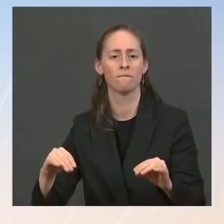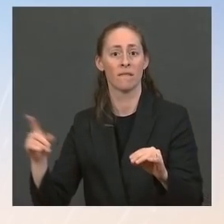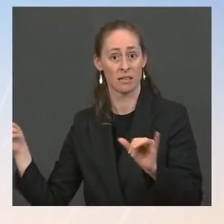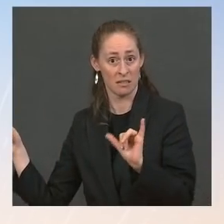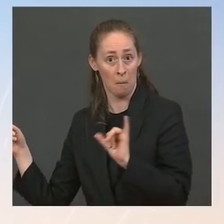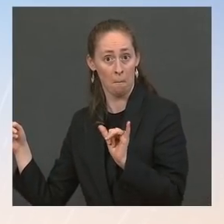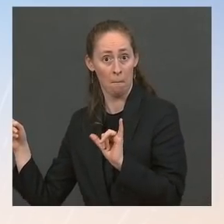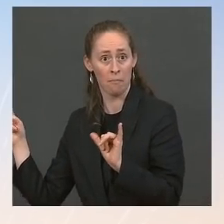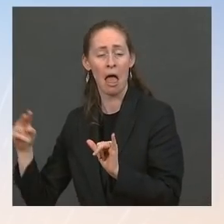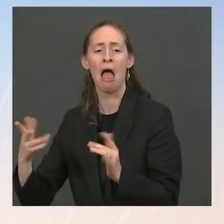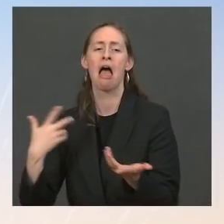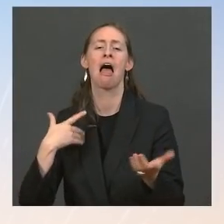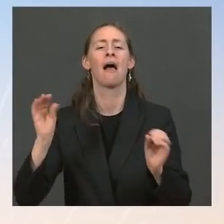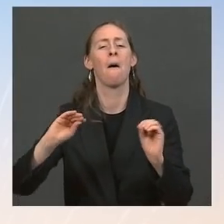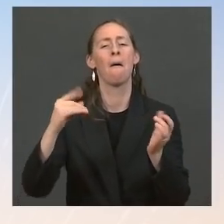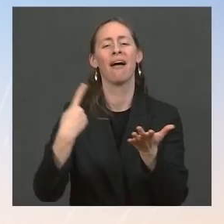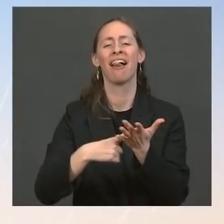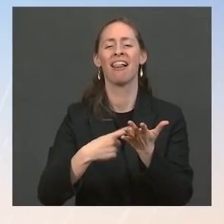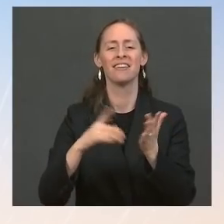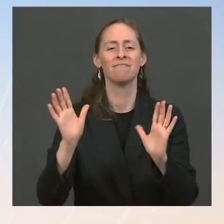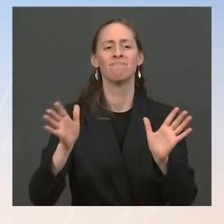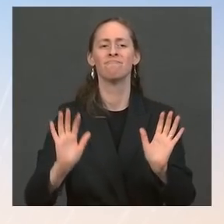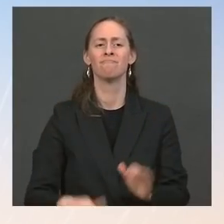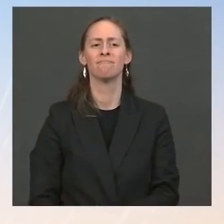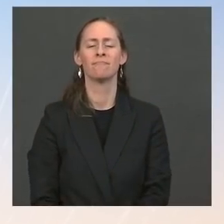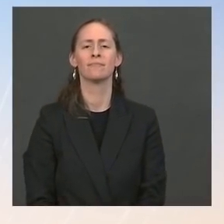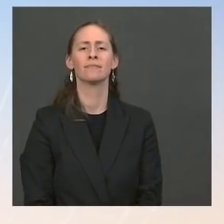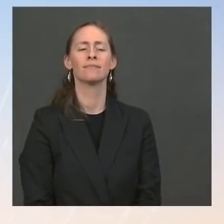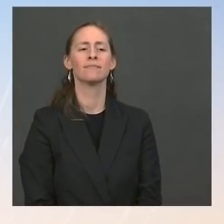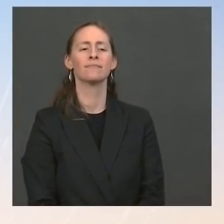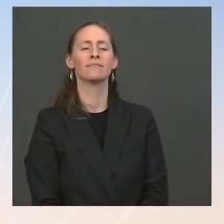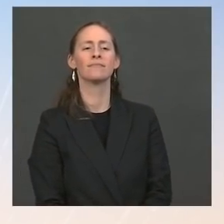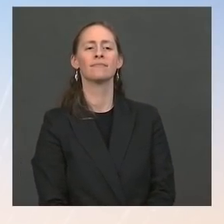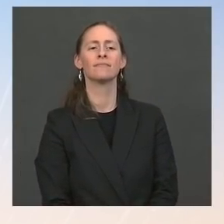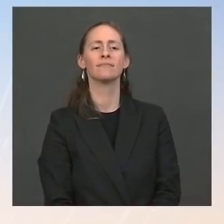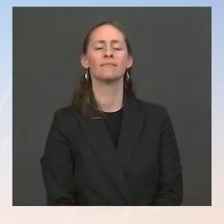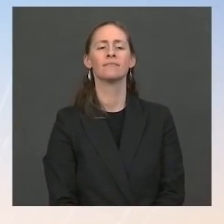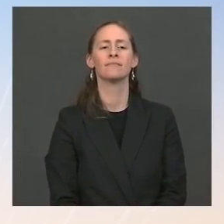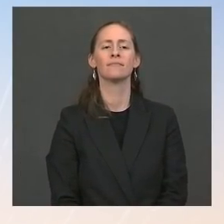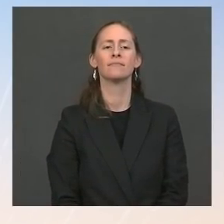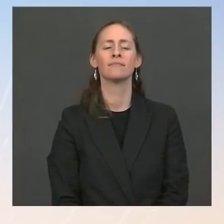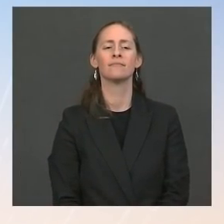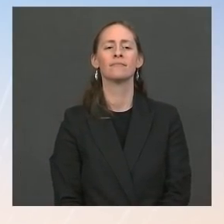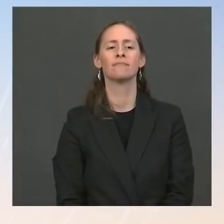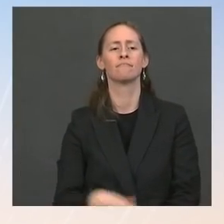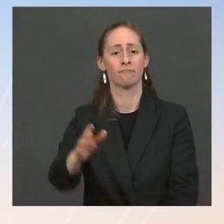beyond what I've said. The Press: And the President, this summer, told Peter here that he does not consider President Xi an "old friend."